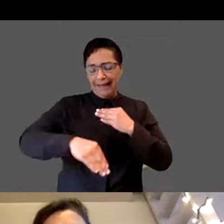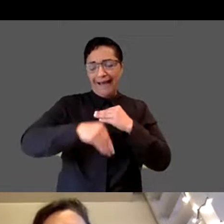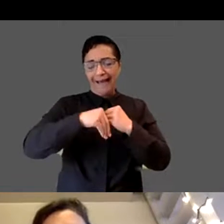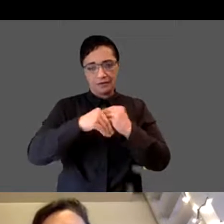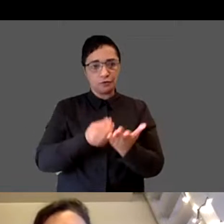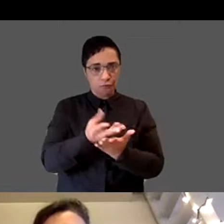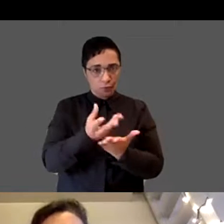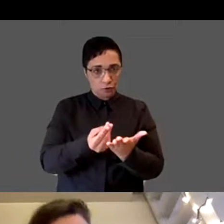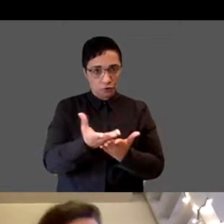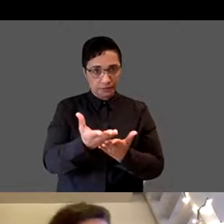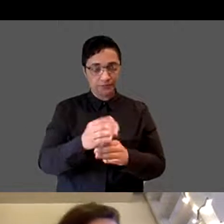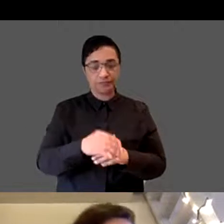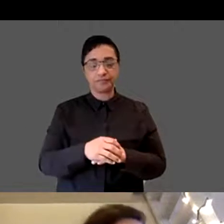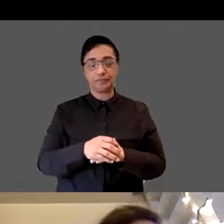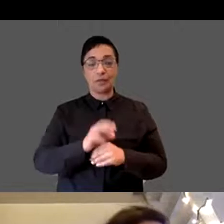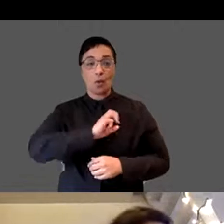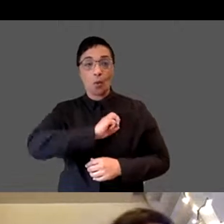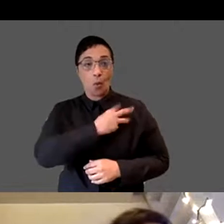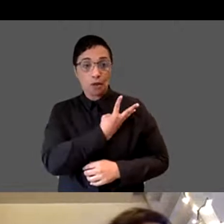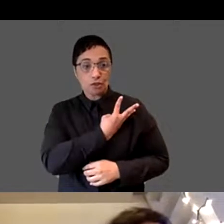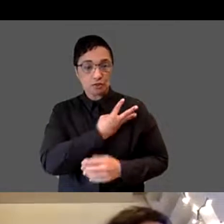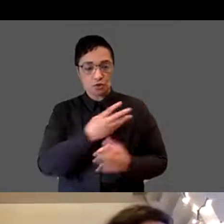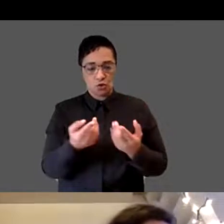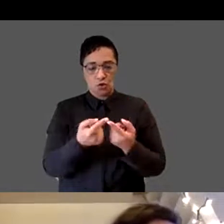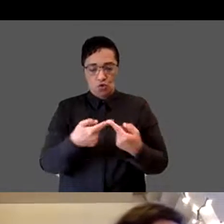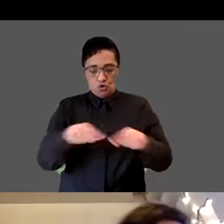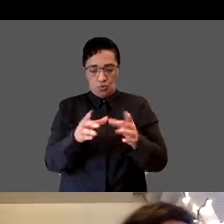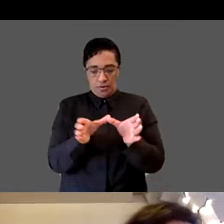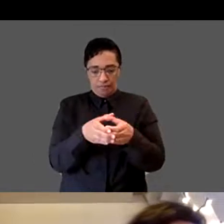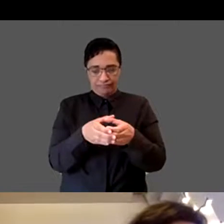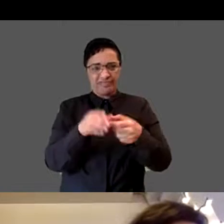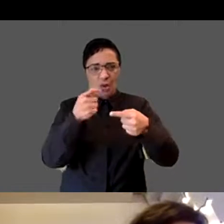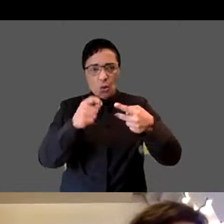In the work that the Washington Group has done where we have advocated for putting the